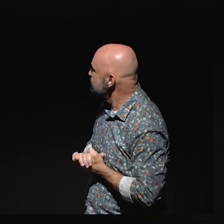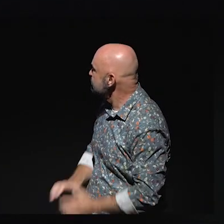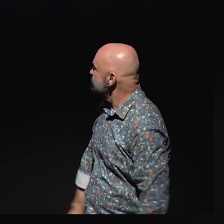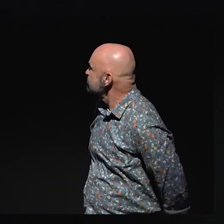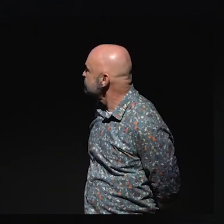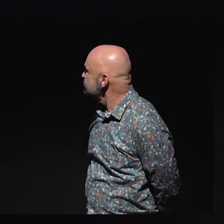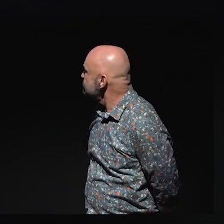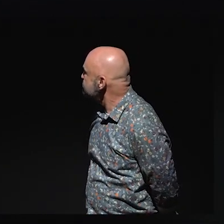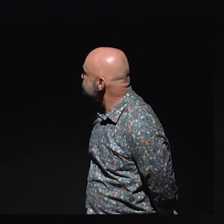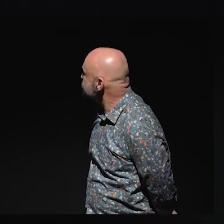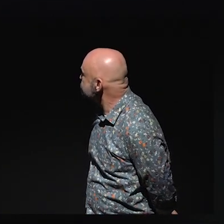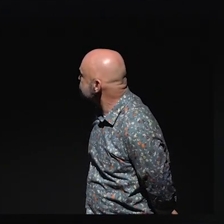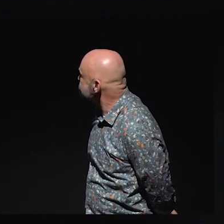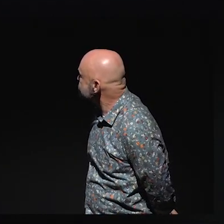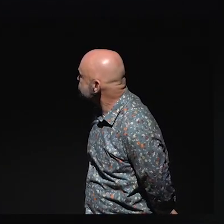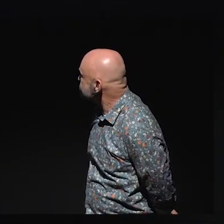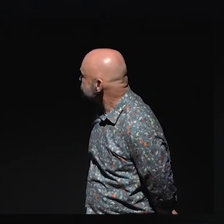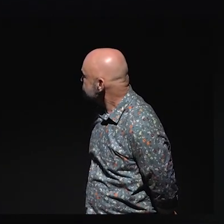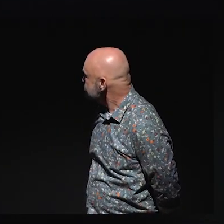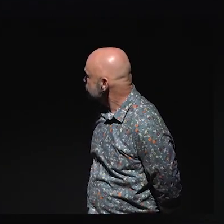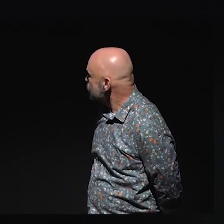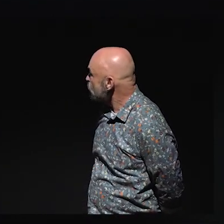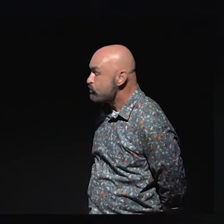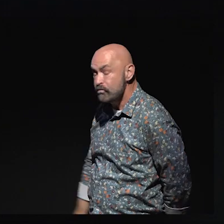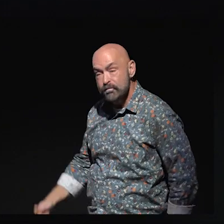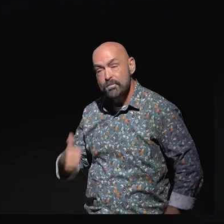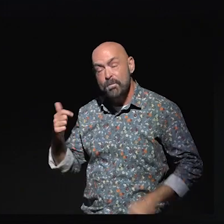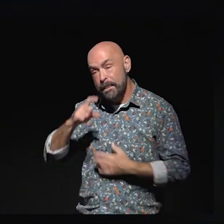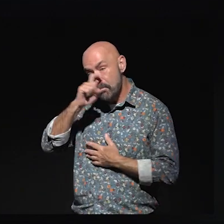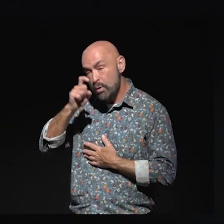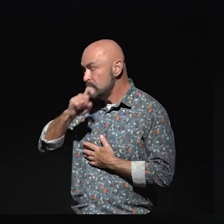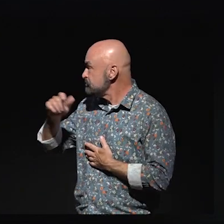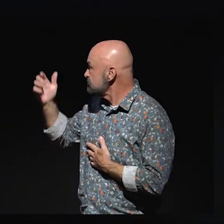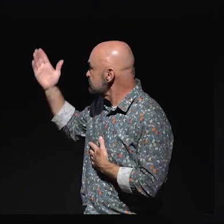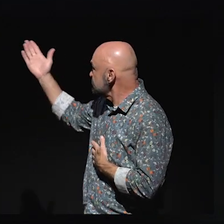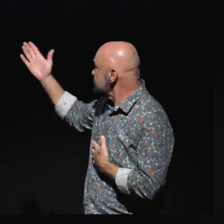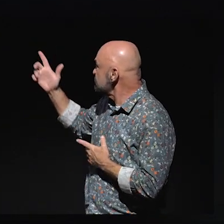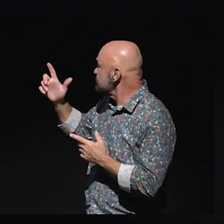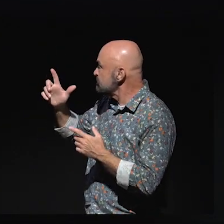That is certainly the case with his portrait of the Vicomtesse de Senonnes,